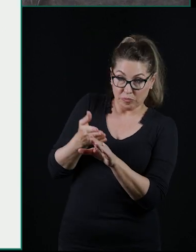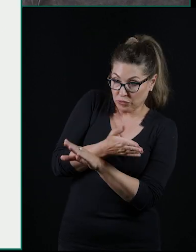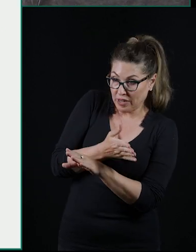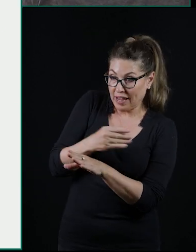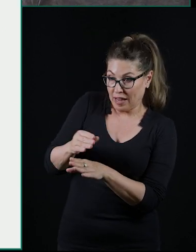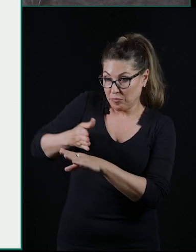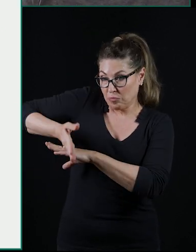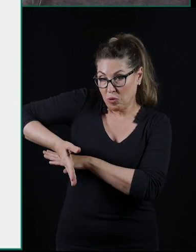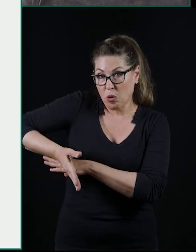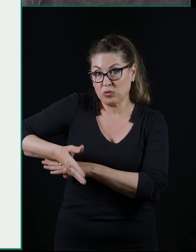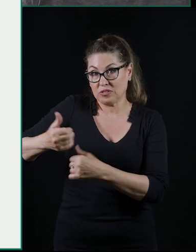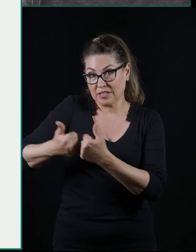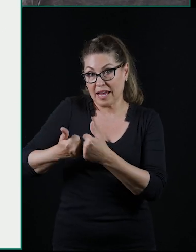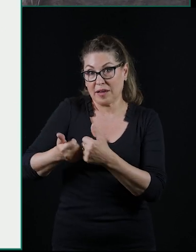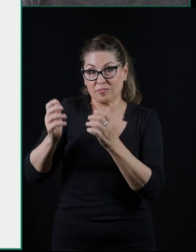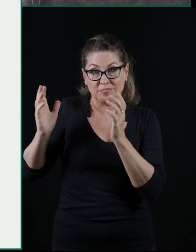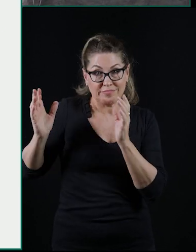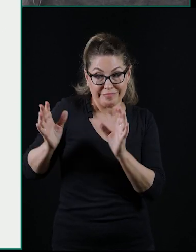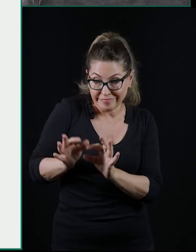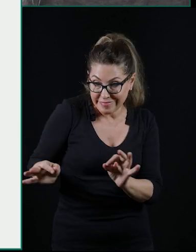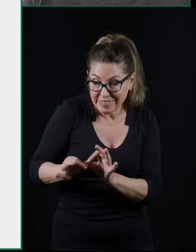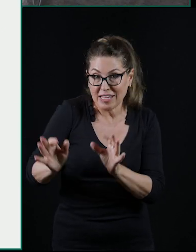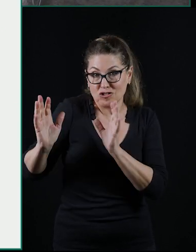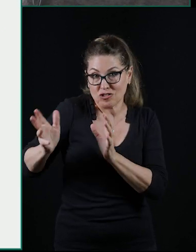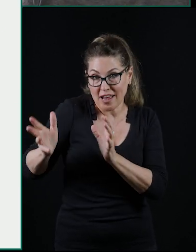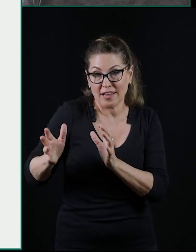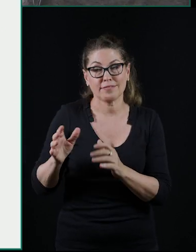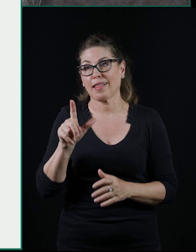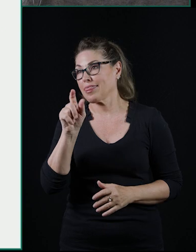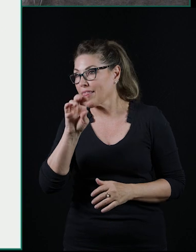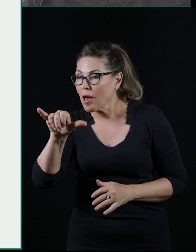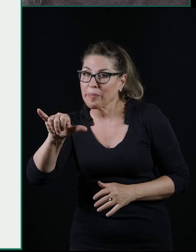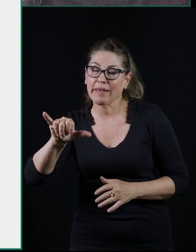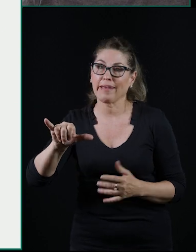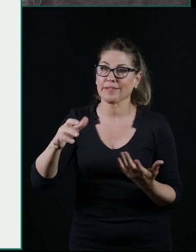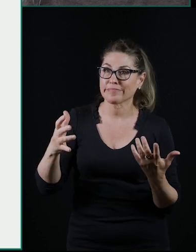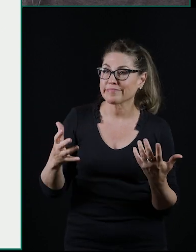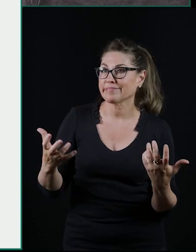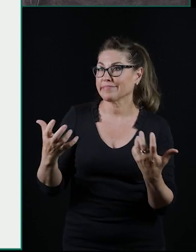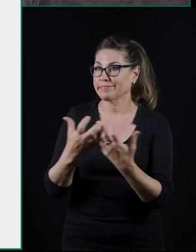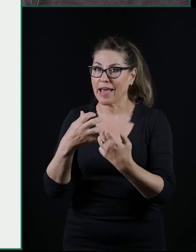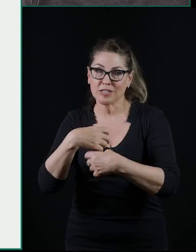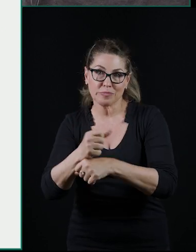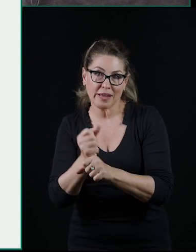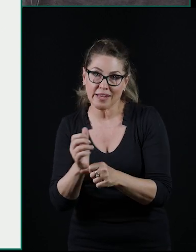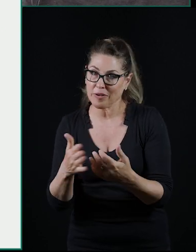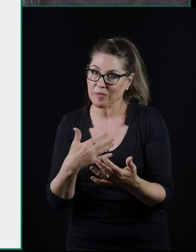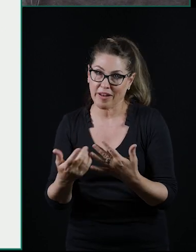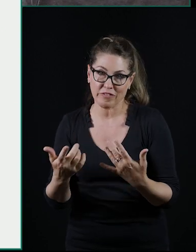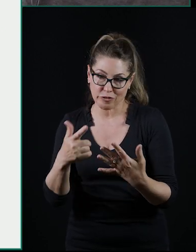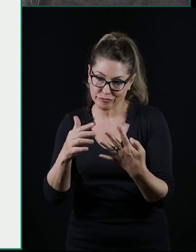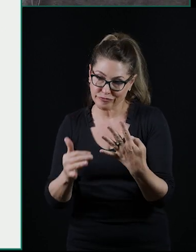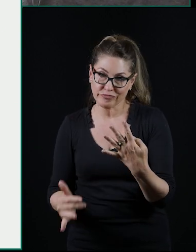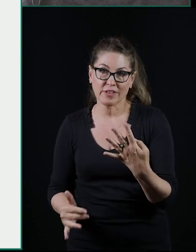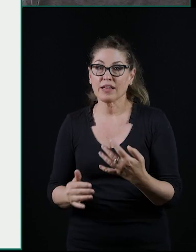voice and text chat where in your lobbies or matchmaking scenario, people are getting ready